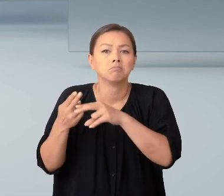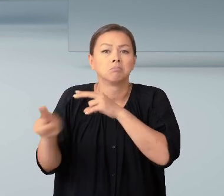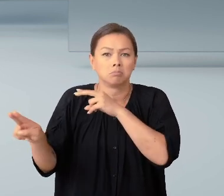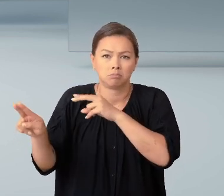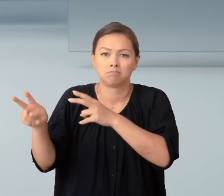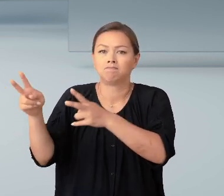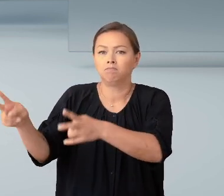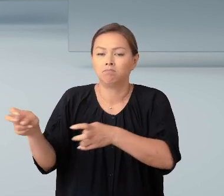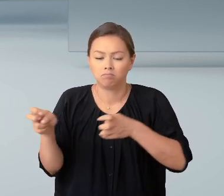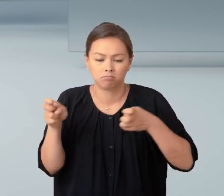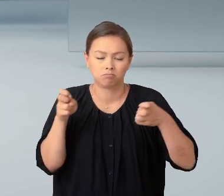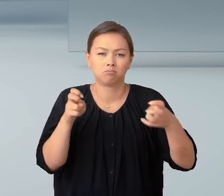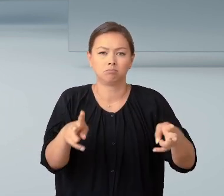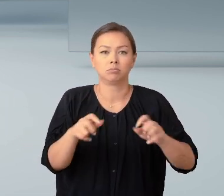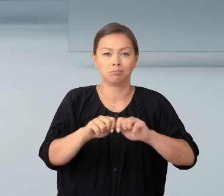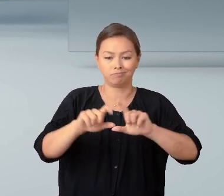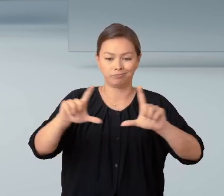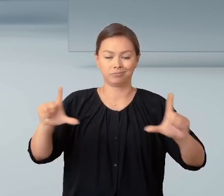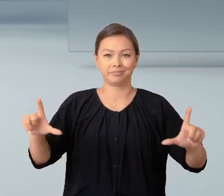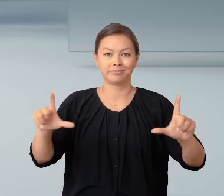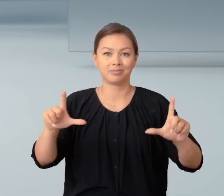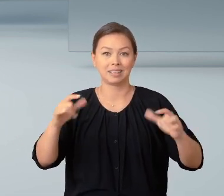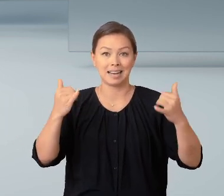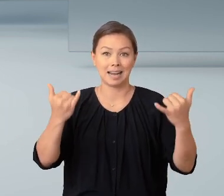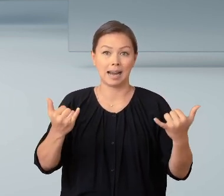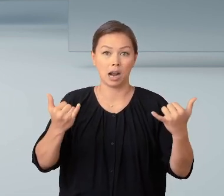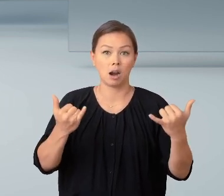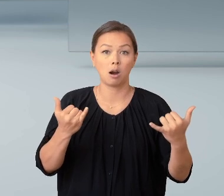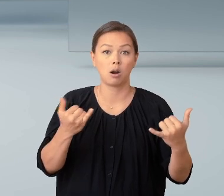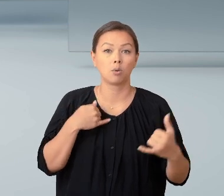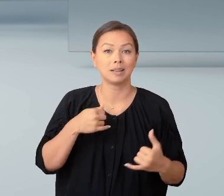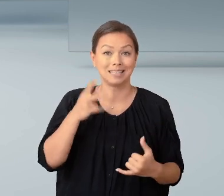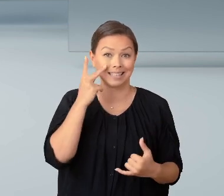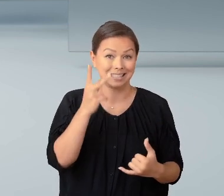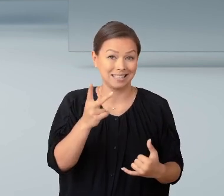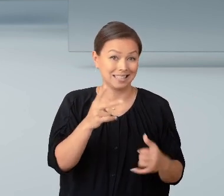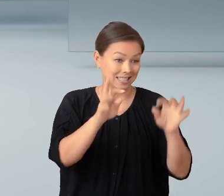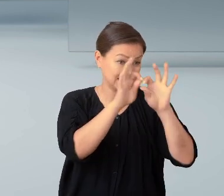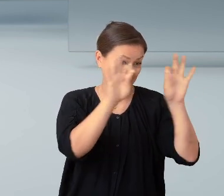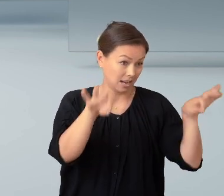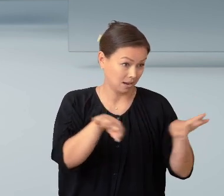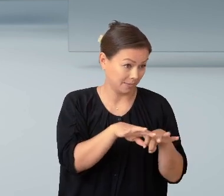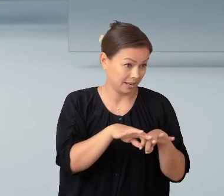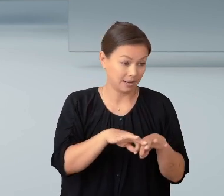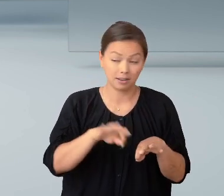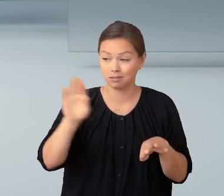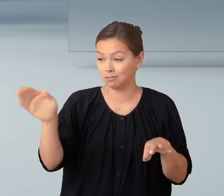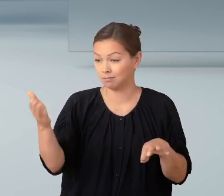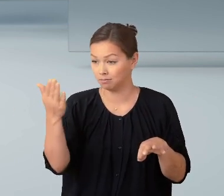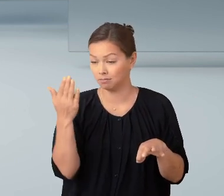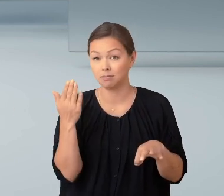on the left-hand side, you can see the bank statement lines. We're gonna reconcile that against the bank account ledger entries